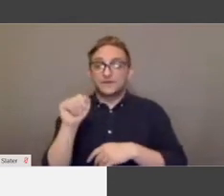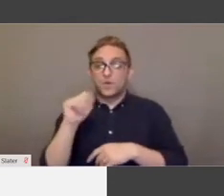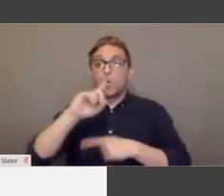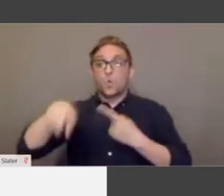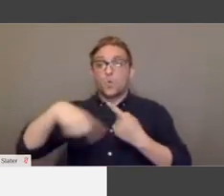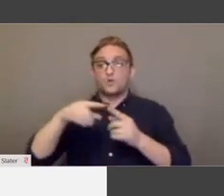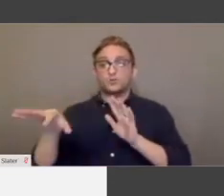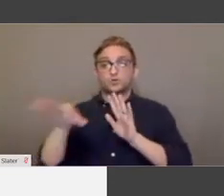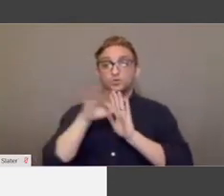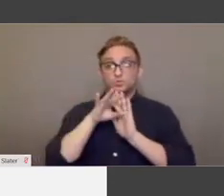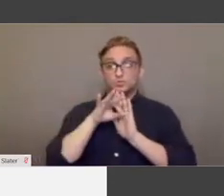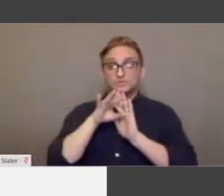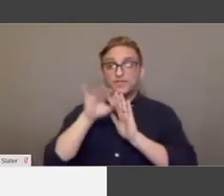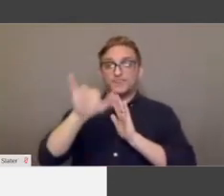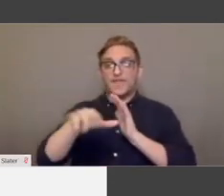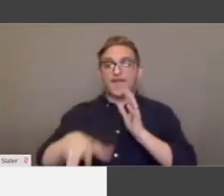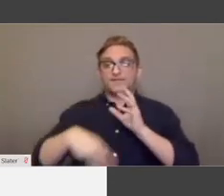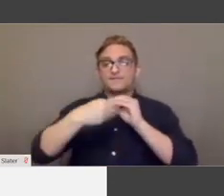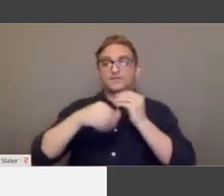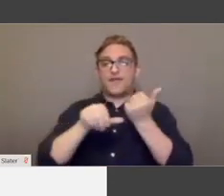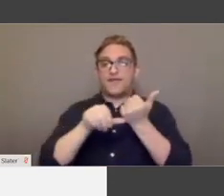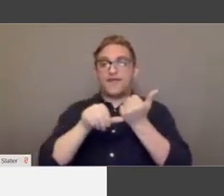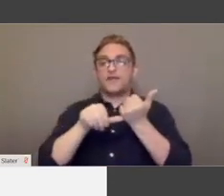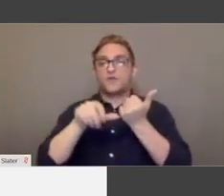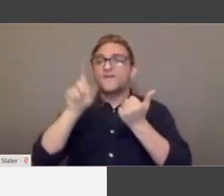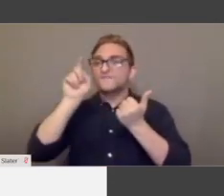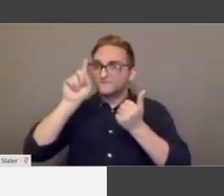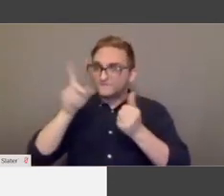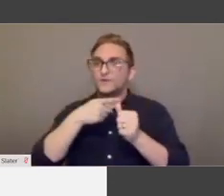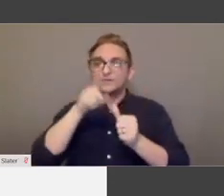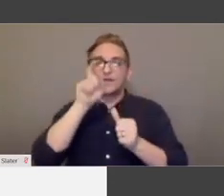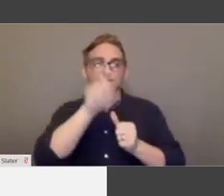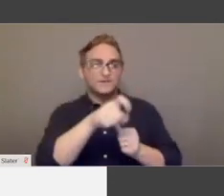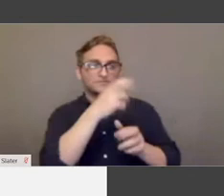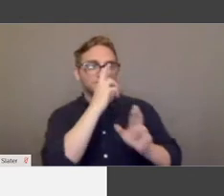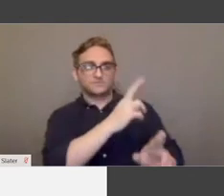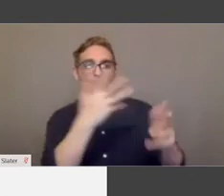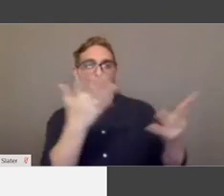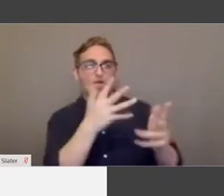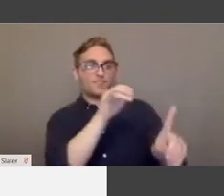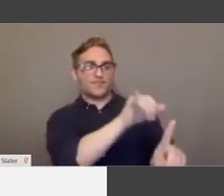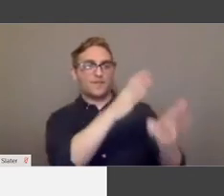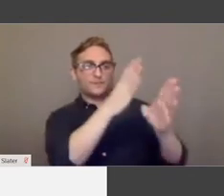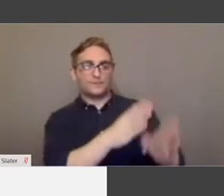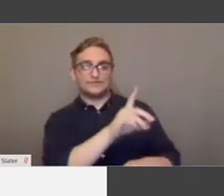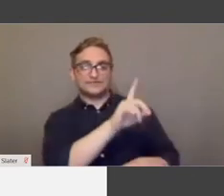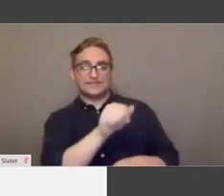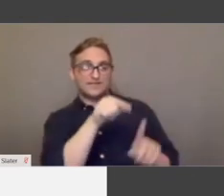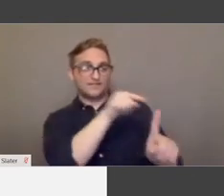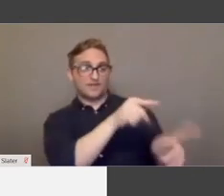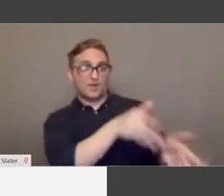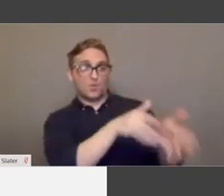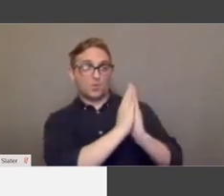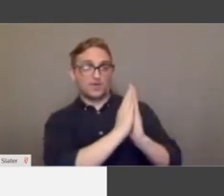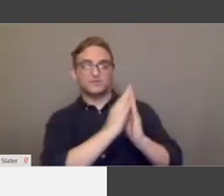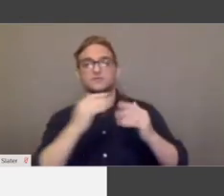provide. So you must first take into account what that person with a disabilities is requesting, you can't just make the decision for them,